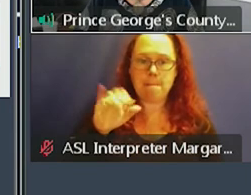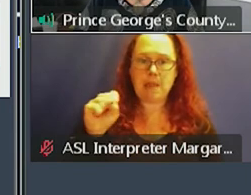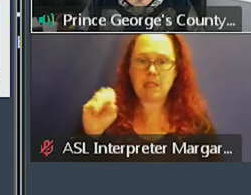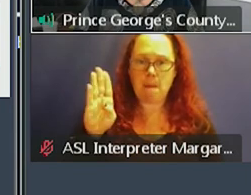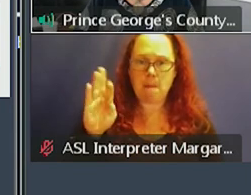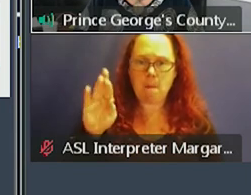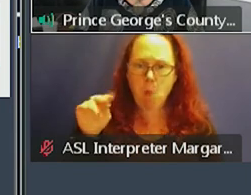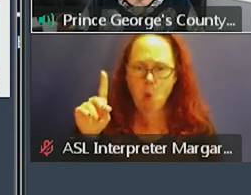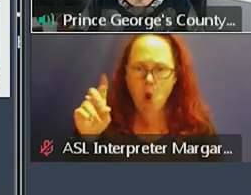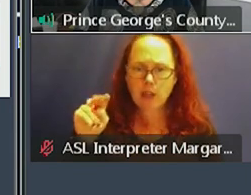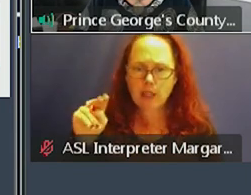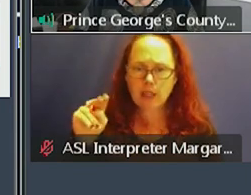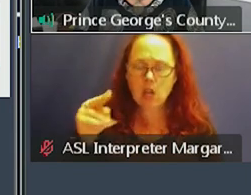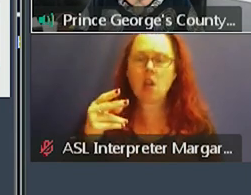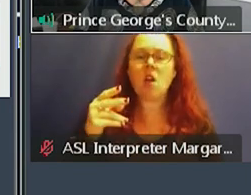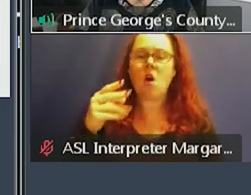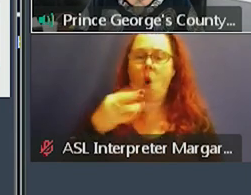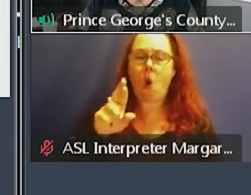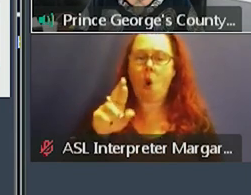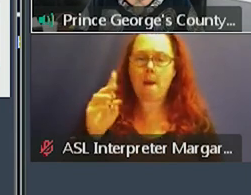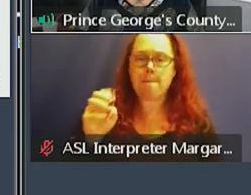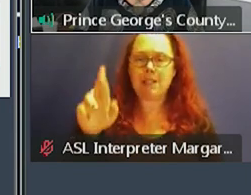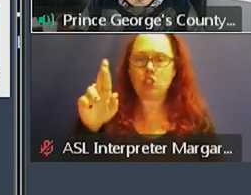Borden or Ms or Mr. Goldsmith at this point?